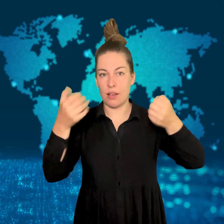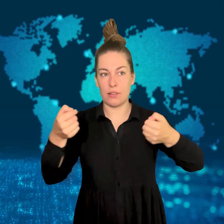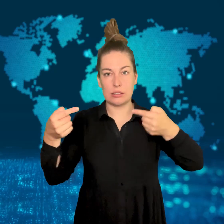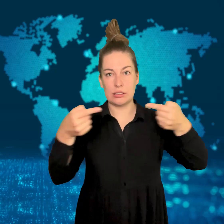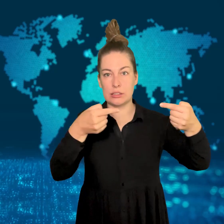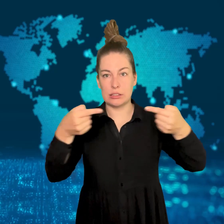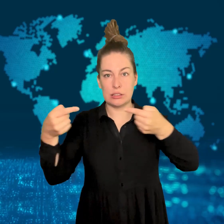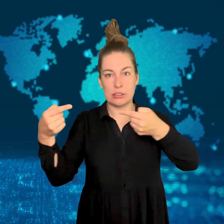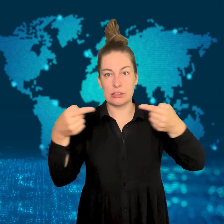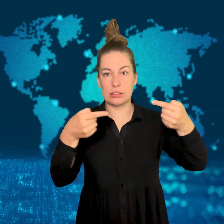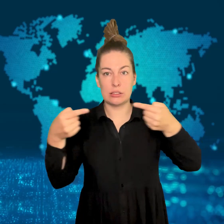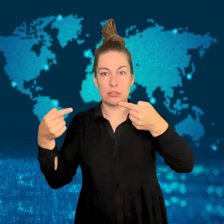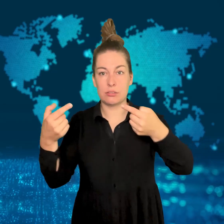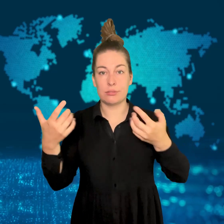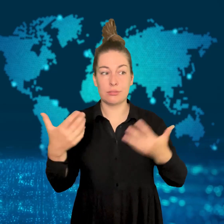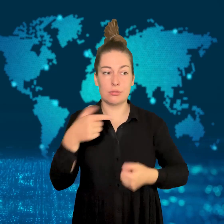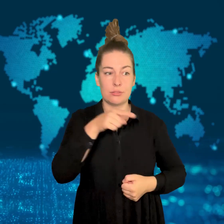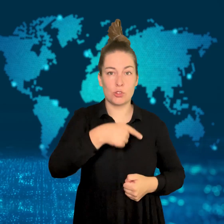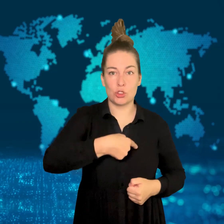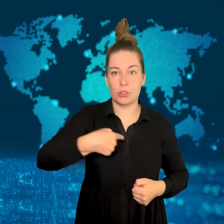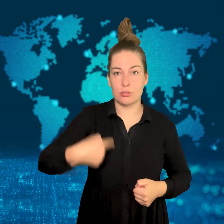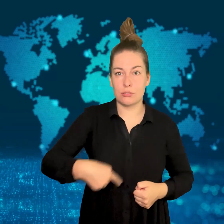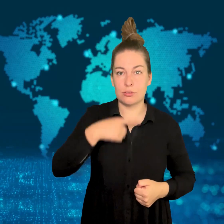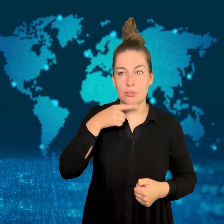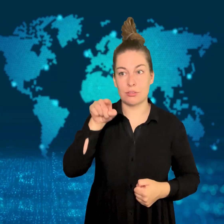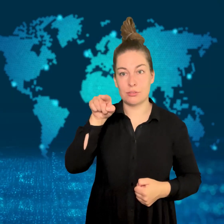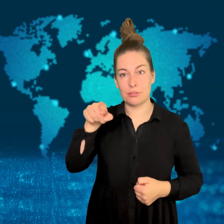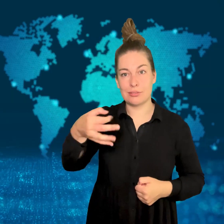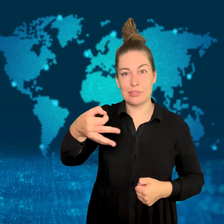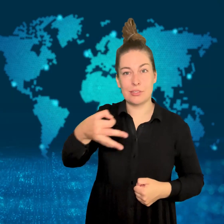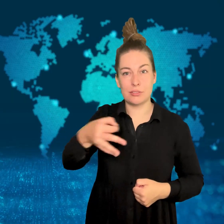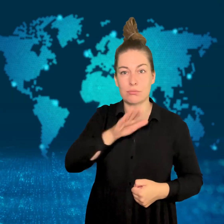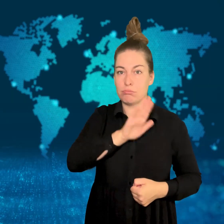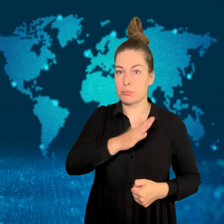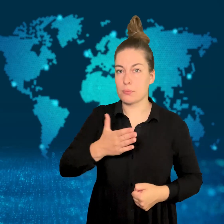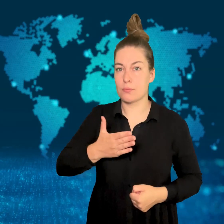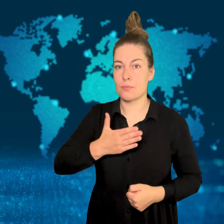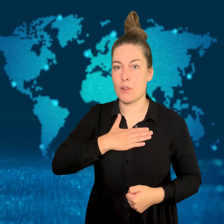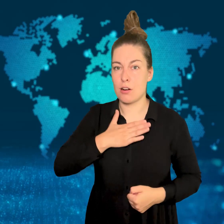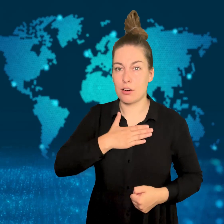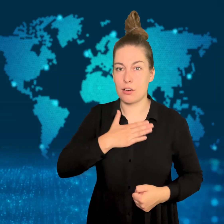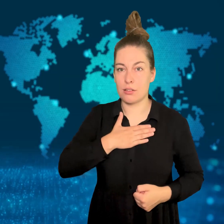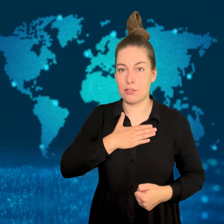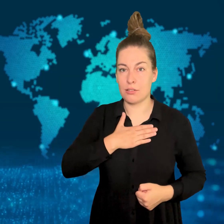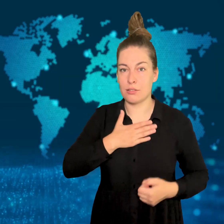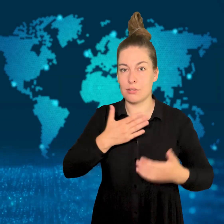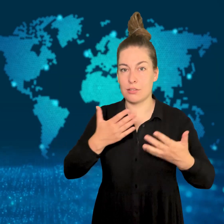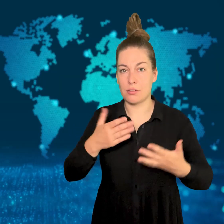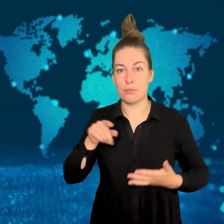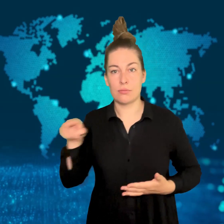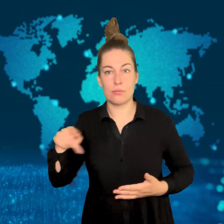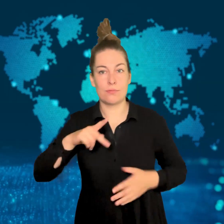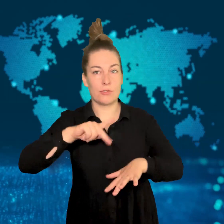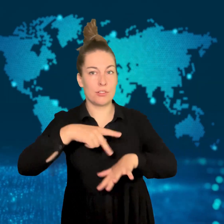The soldiers that are located there are in